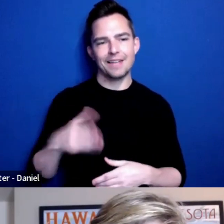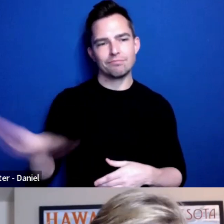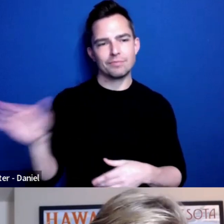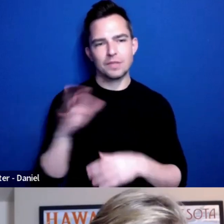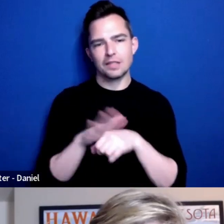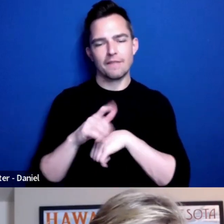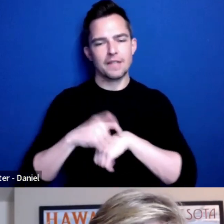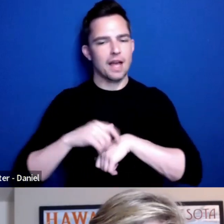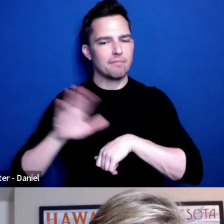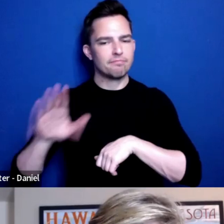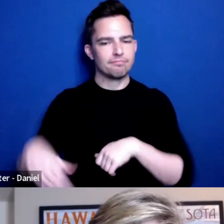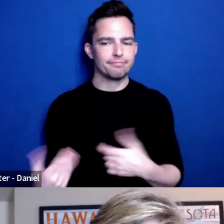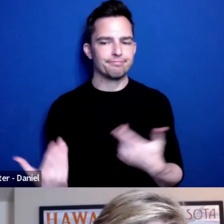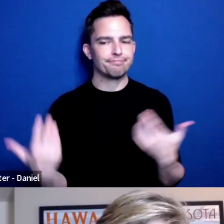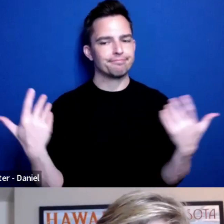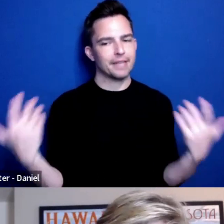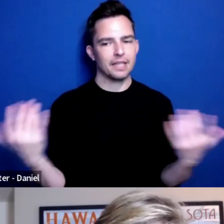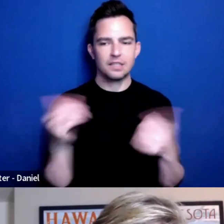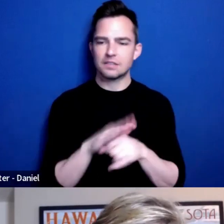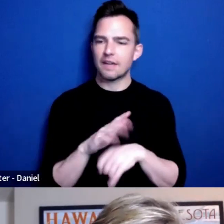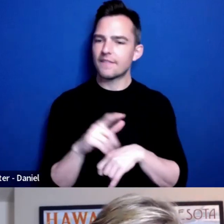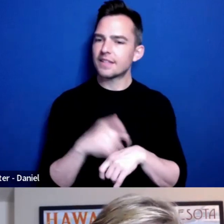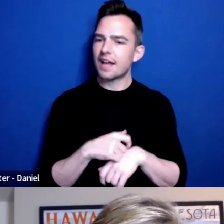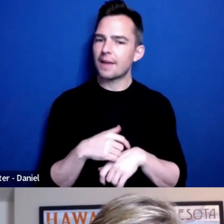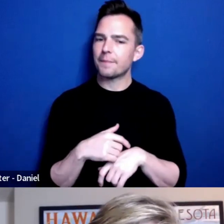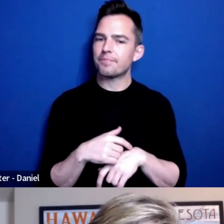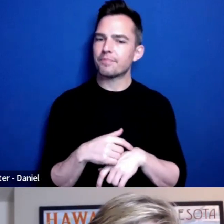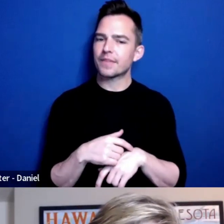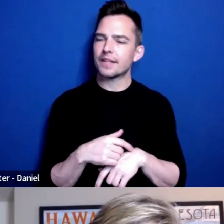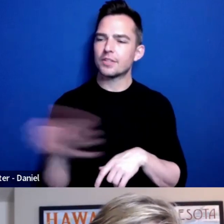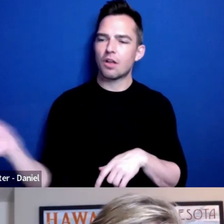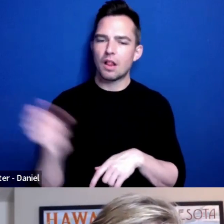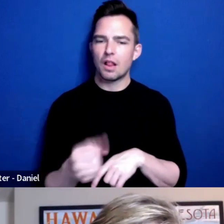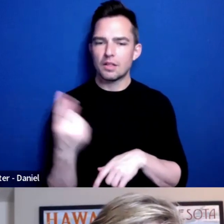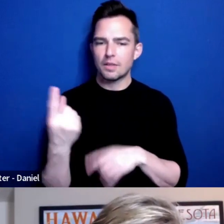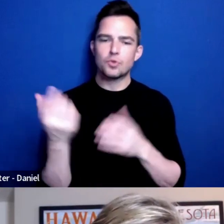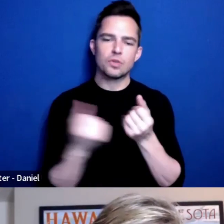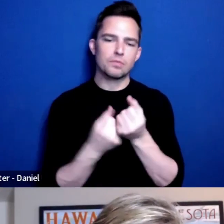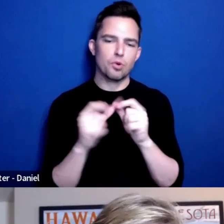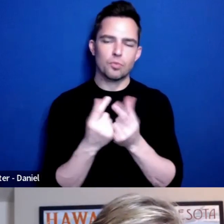There is no time to have them. Somebody you know, get somebody to the support group while we'll tell them about it, or the